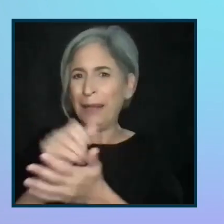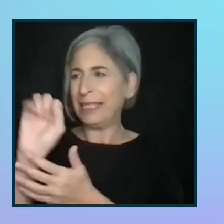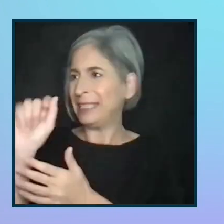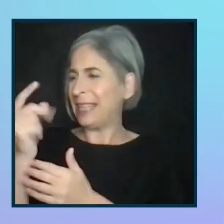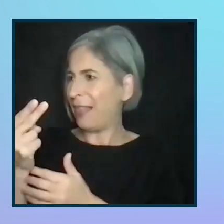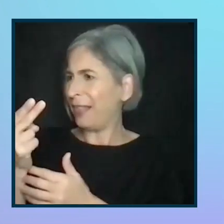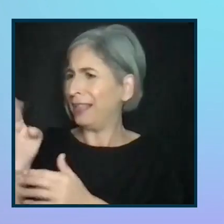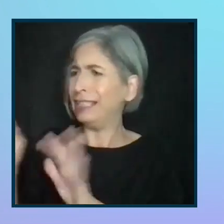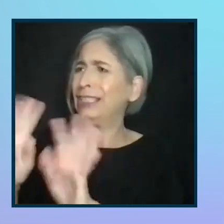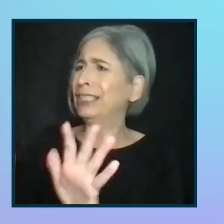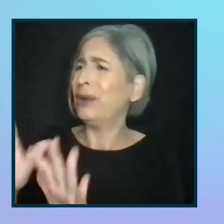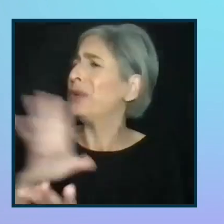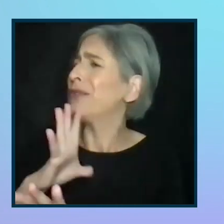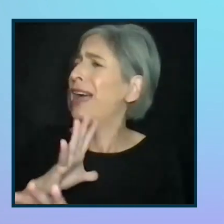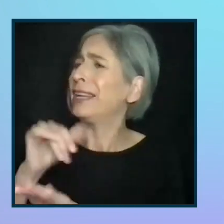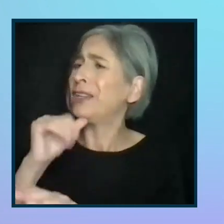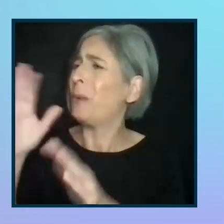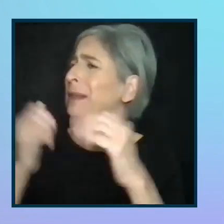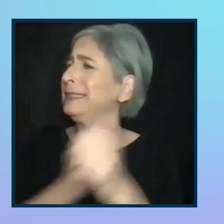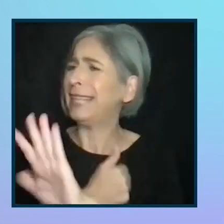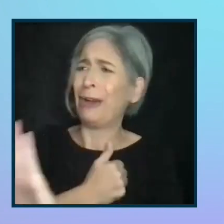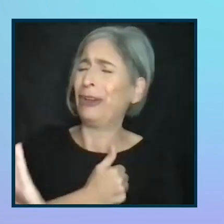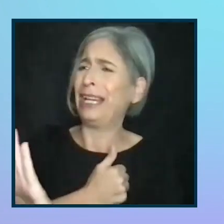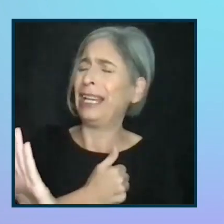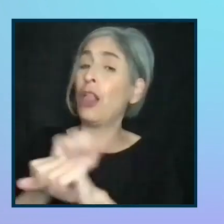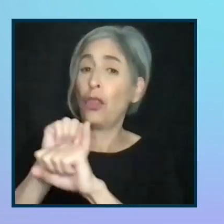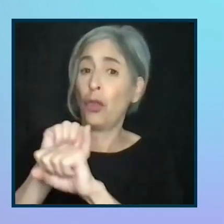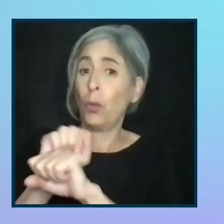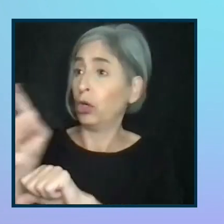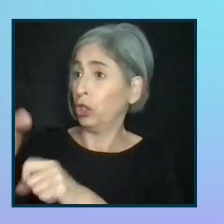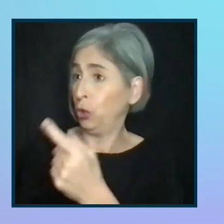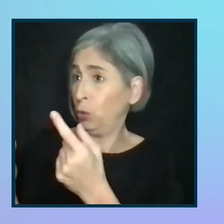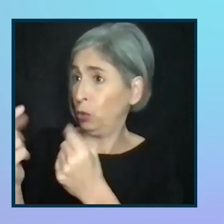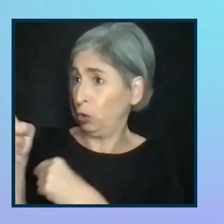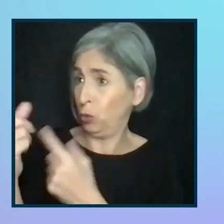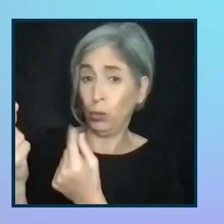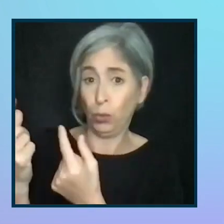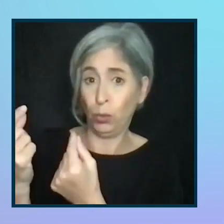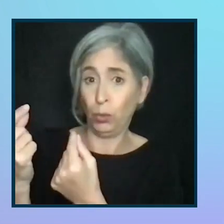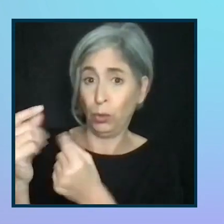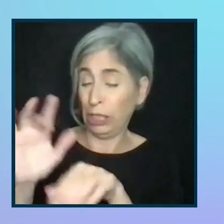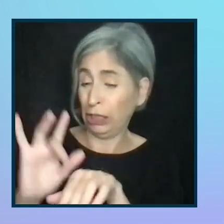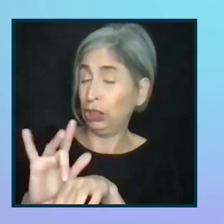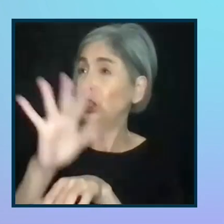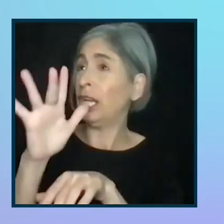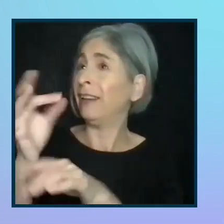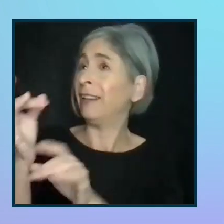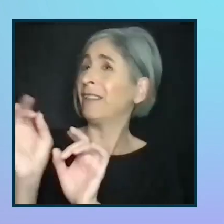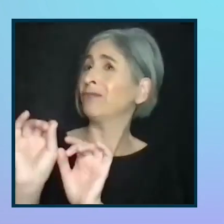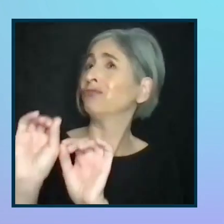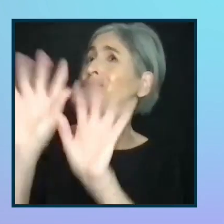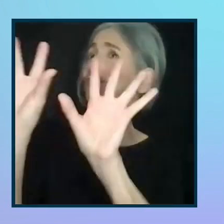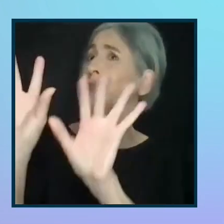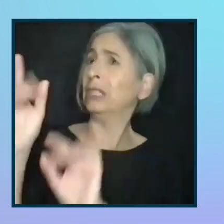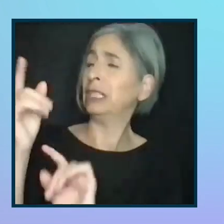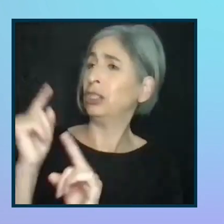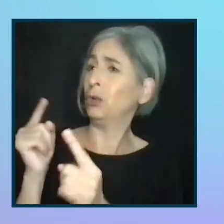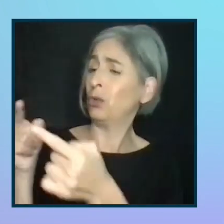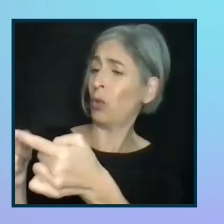Don't be sorry, the work that you do of shining a light into corners where light has traditionally